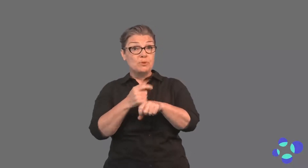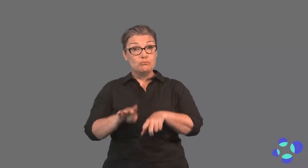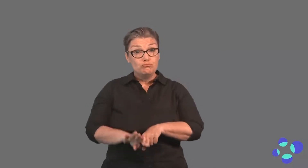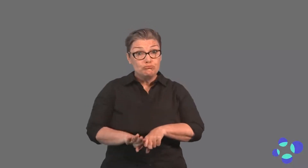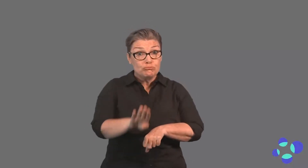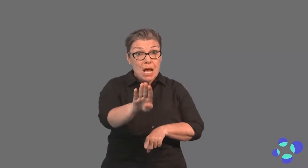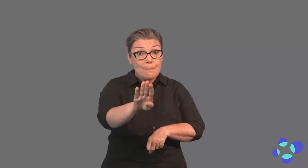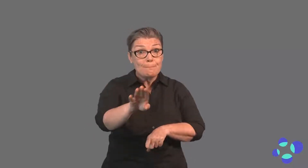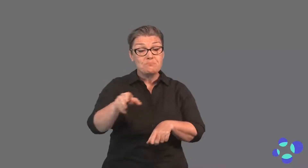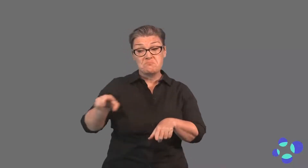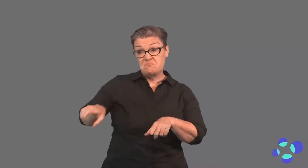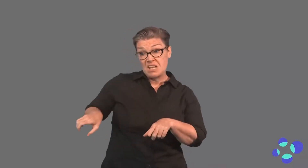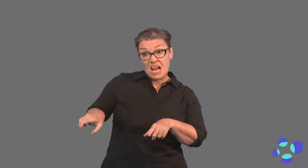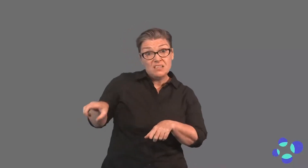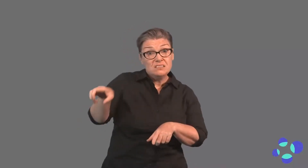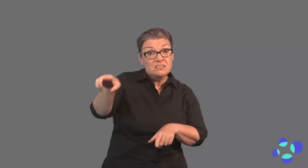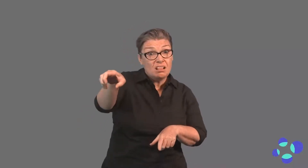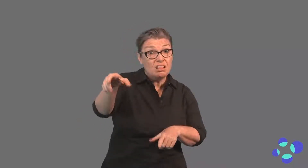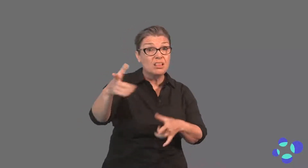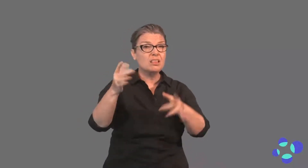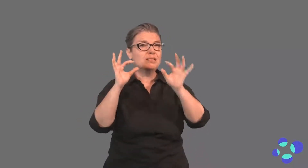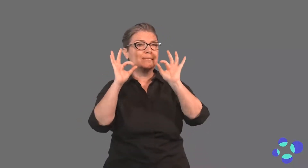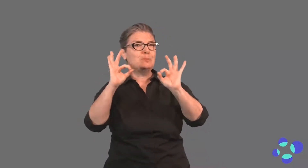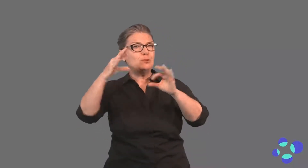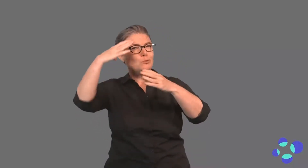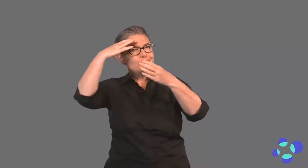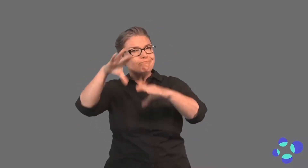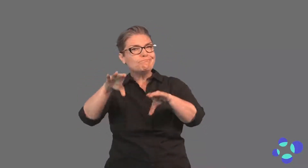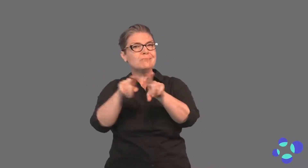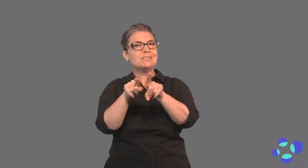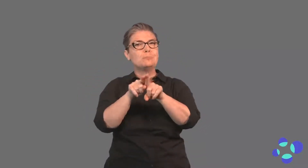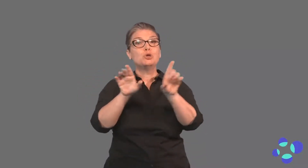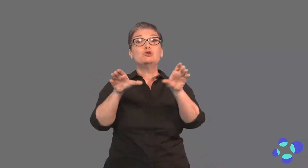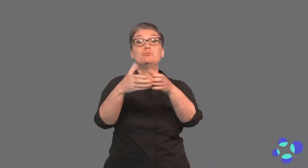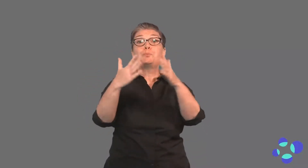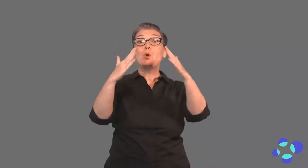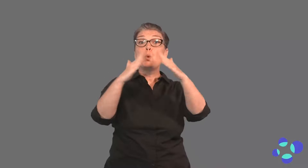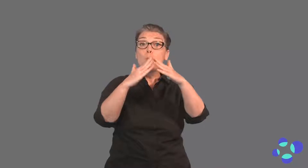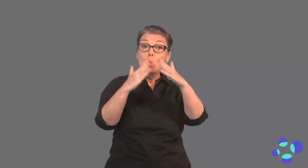such as ramps, rails used in specialist accommodation in group homes.